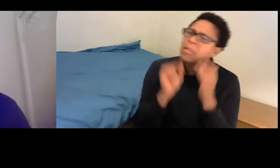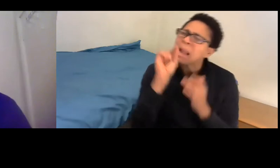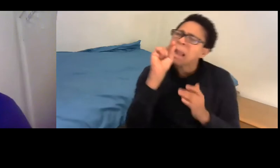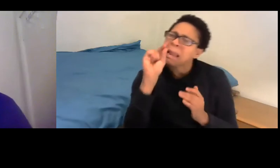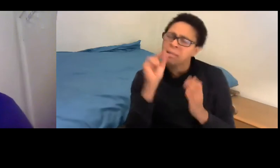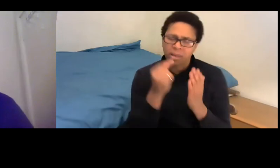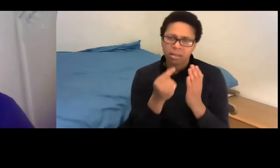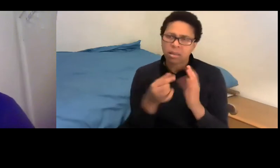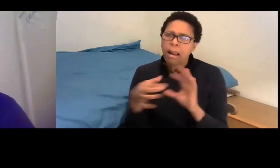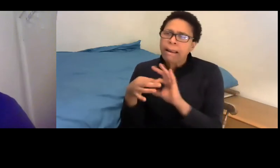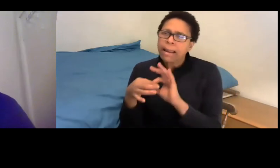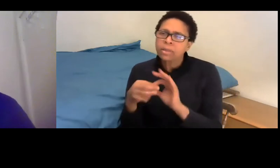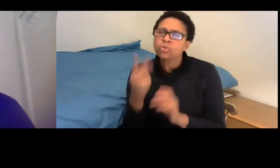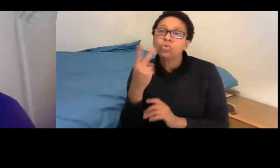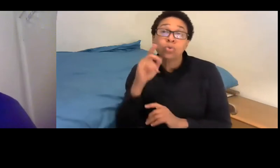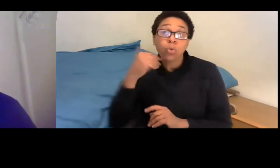immoral immorality refers to..